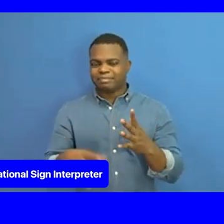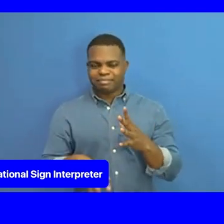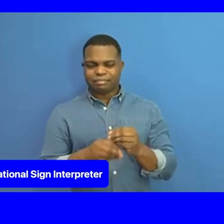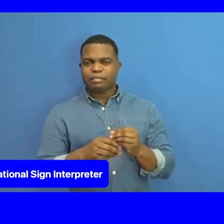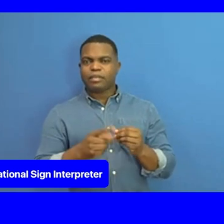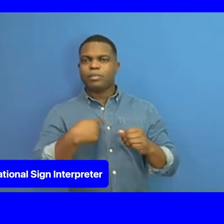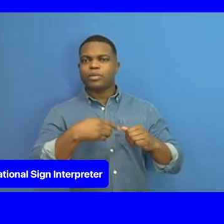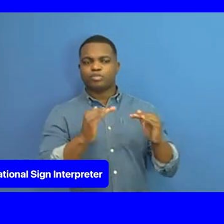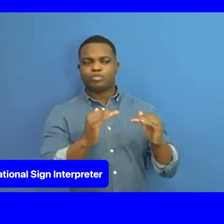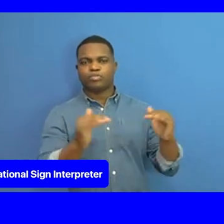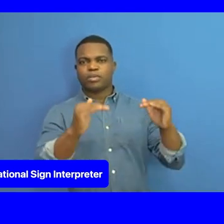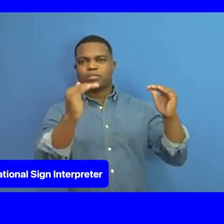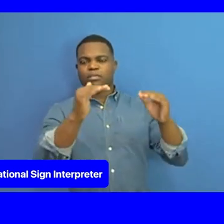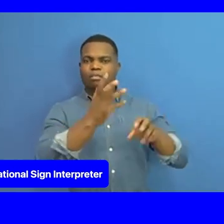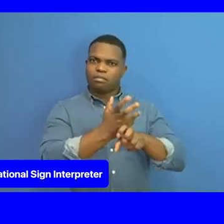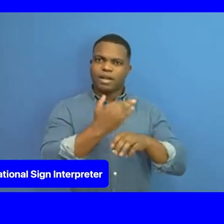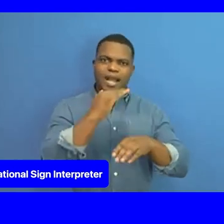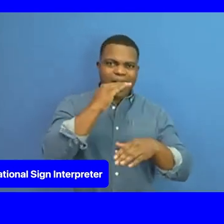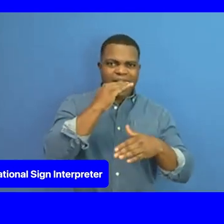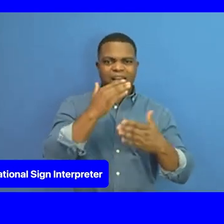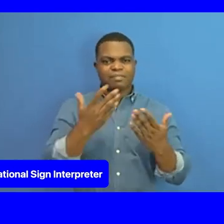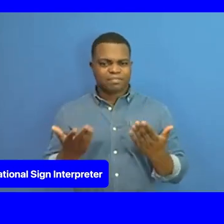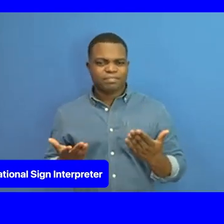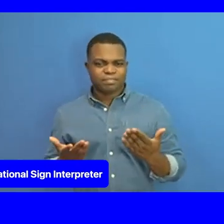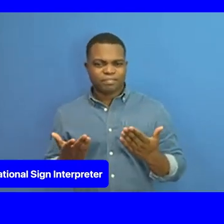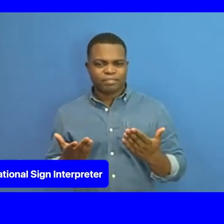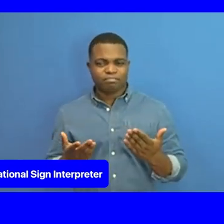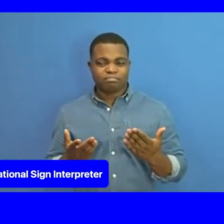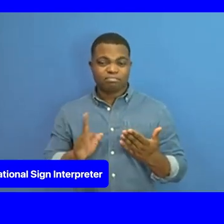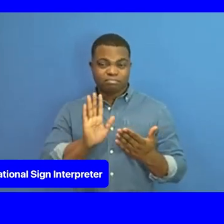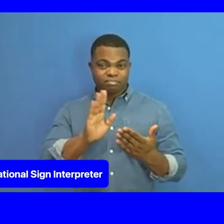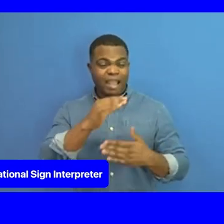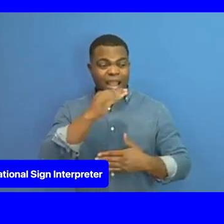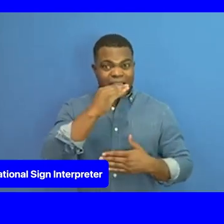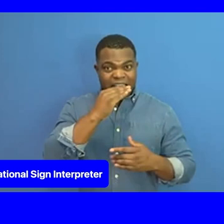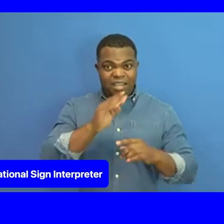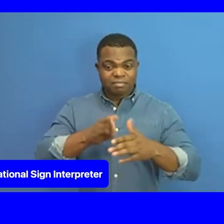and when Europeans needed performing arts the most, when they needed connection